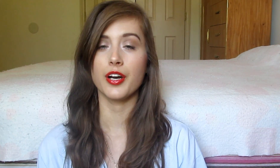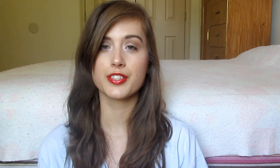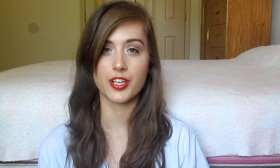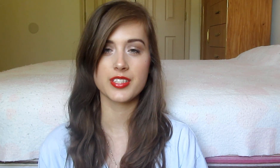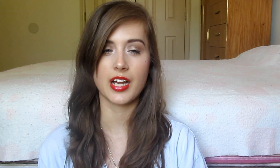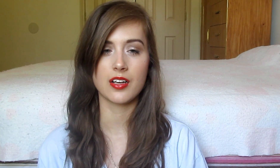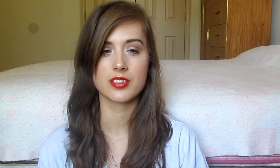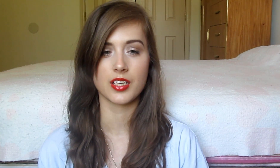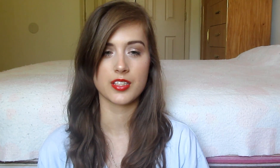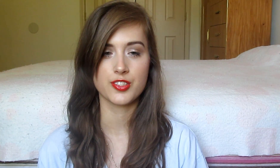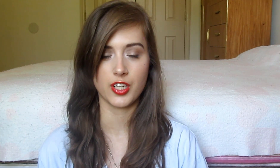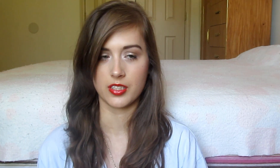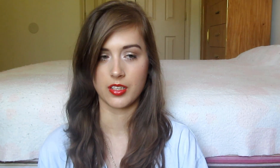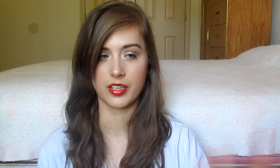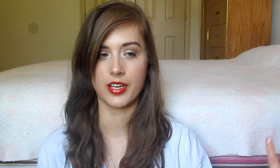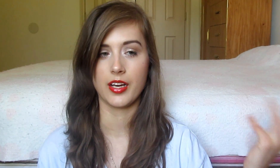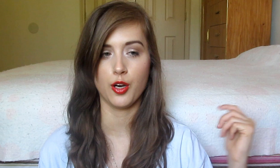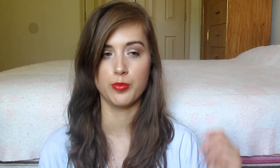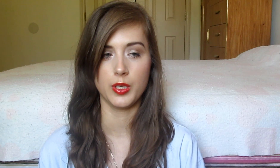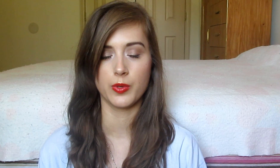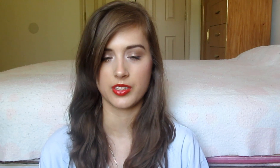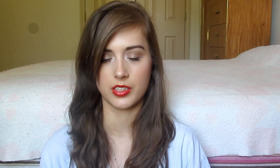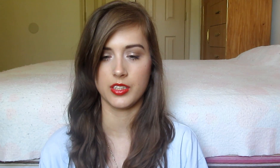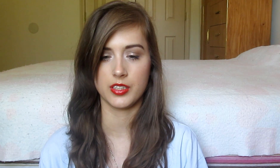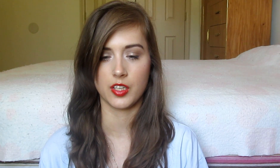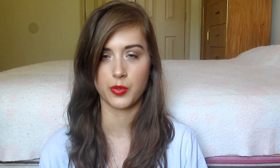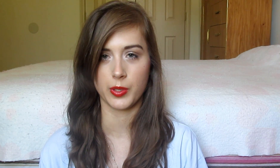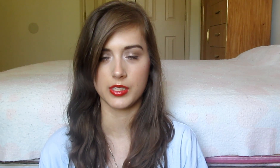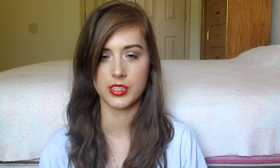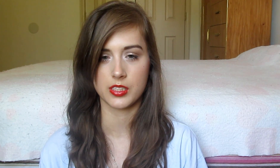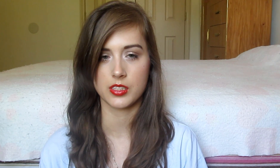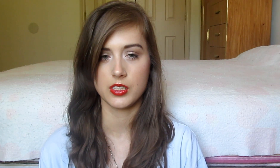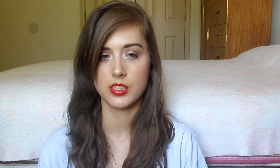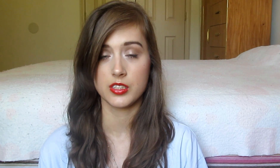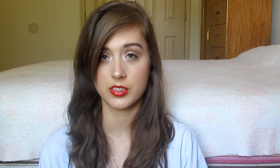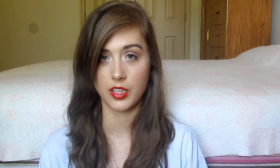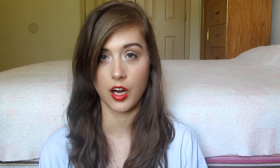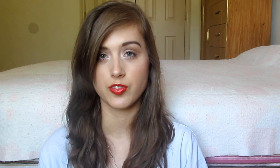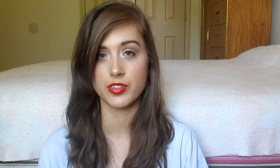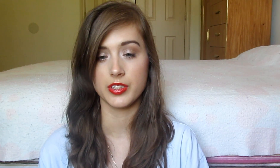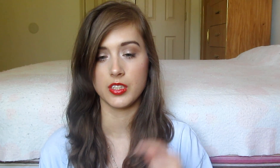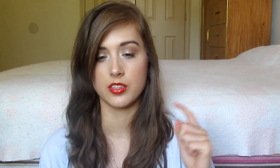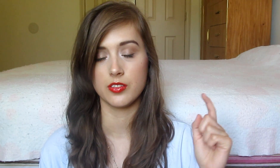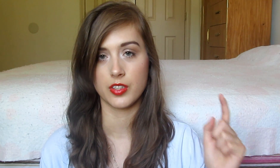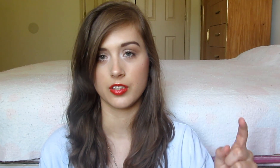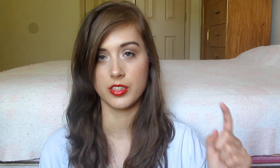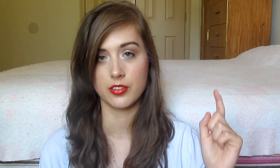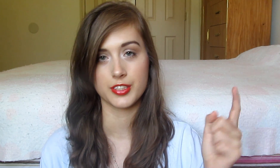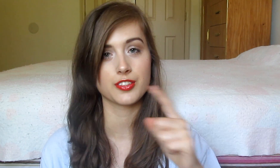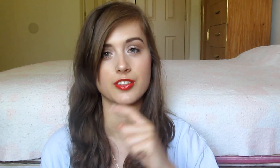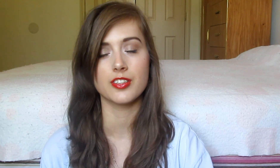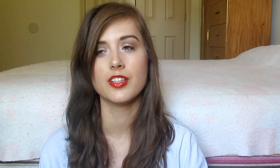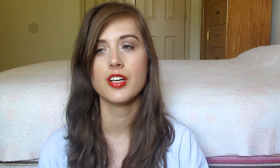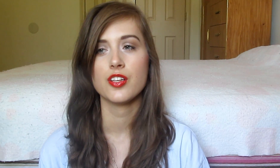So it turns out since Chescaleigh helped me with the Deaf Awareness stuff, the very original